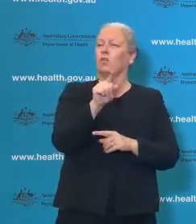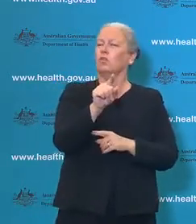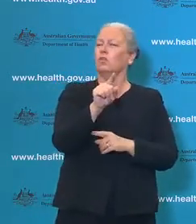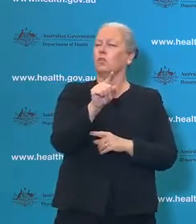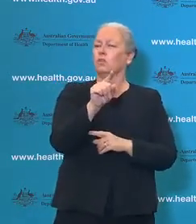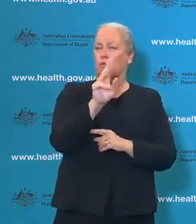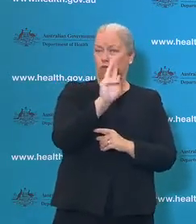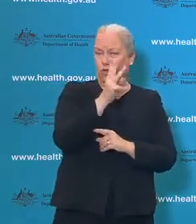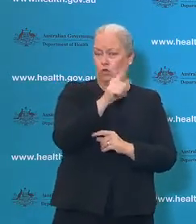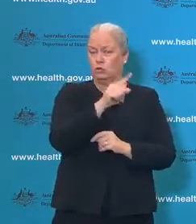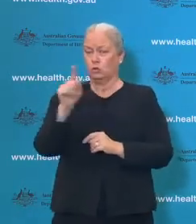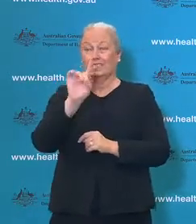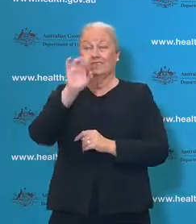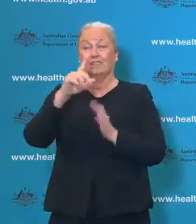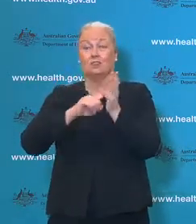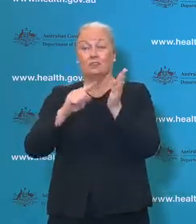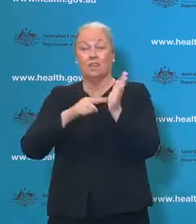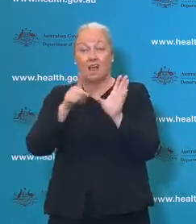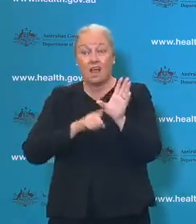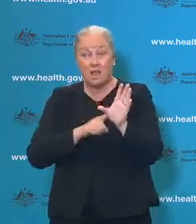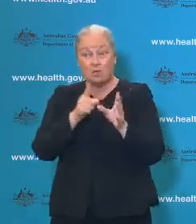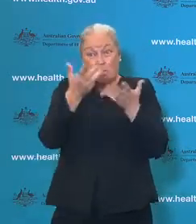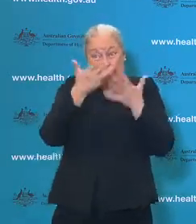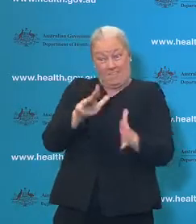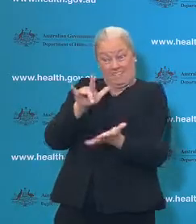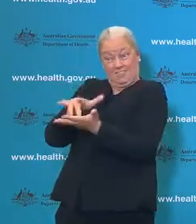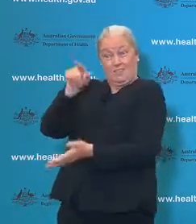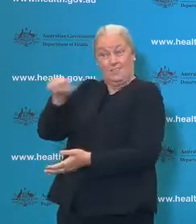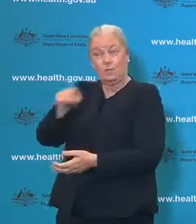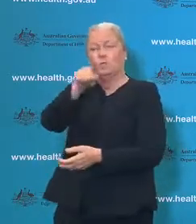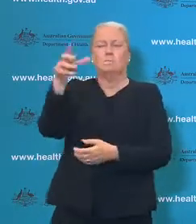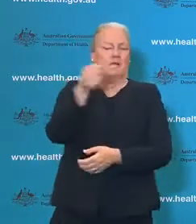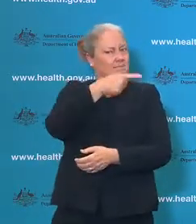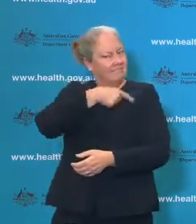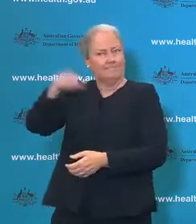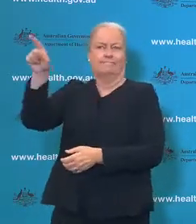you must get a test and even if the test is negative you must isolate yourself